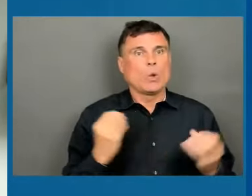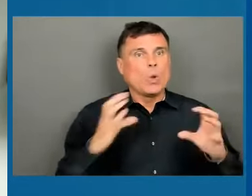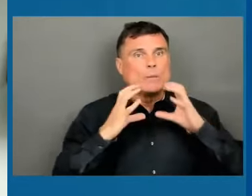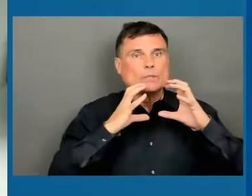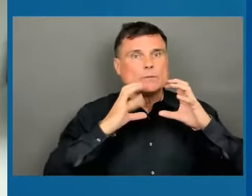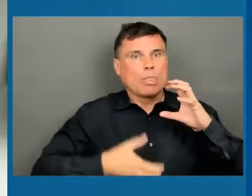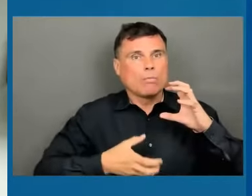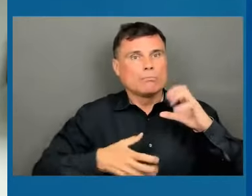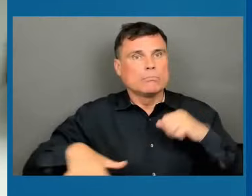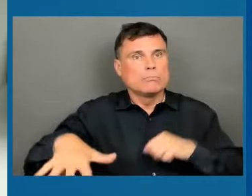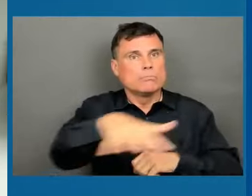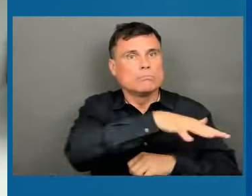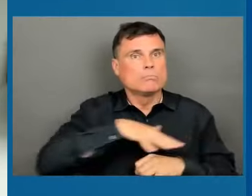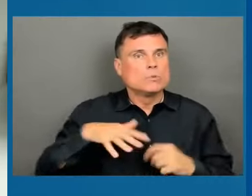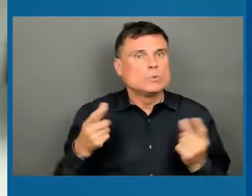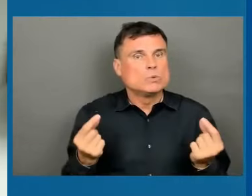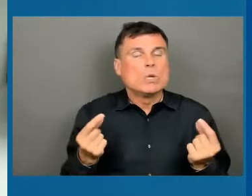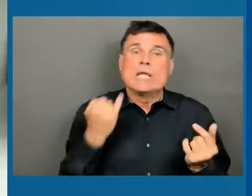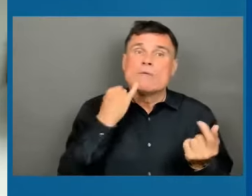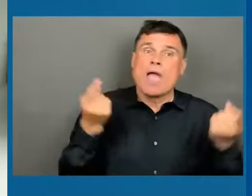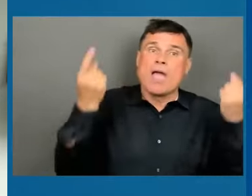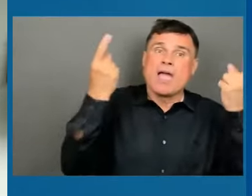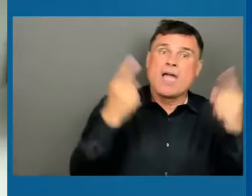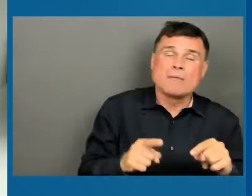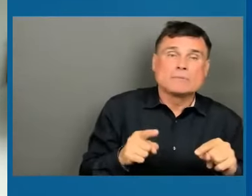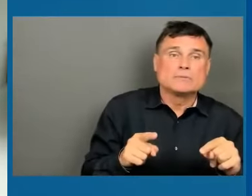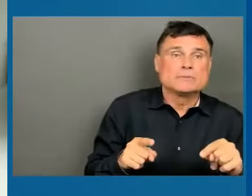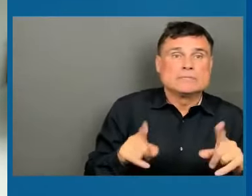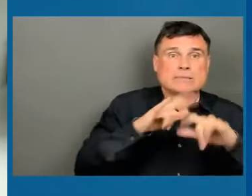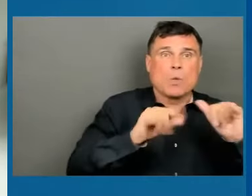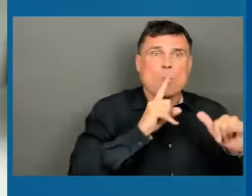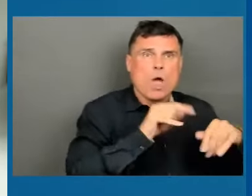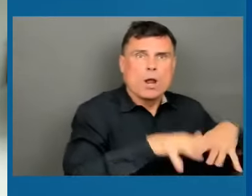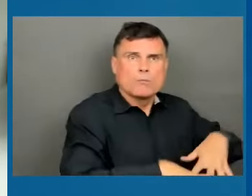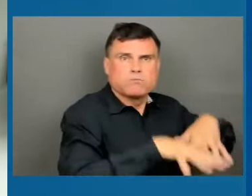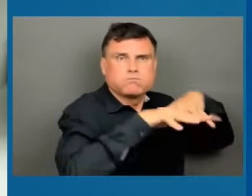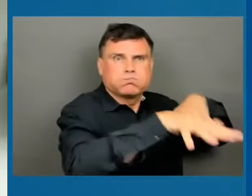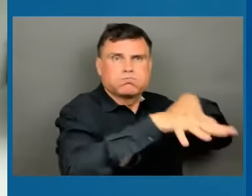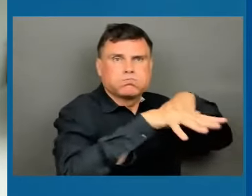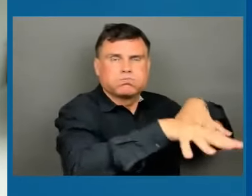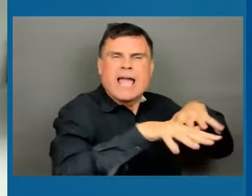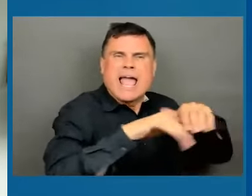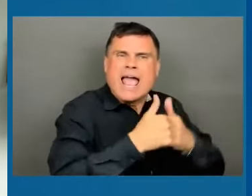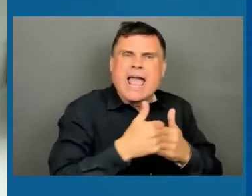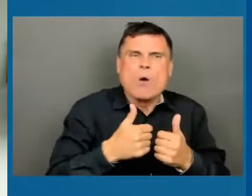recommendation would be, um, really important for communities